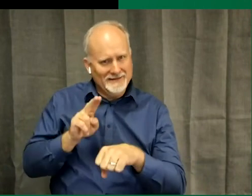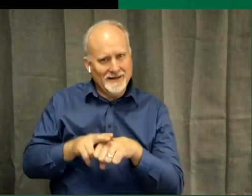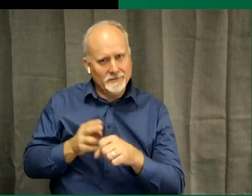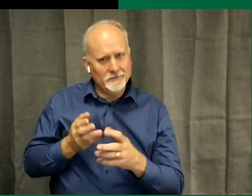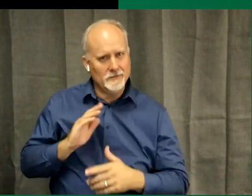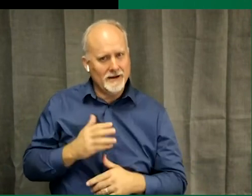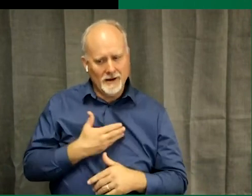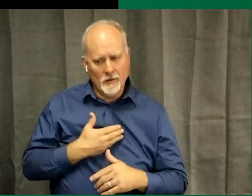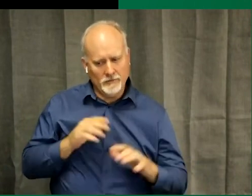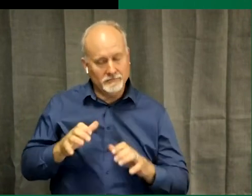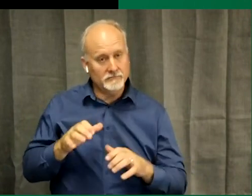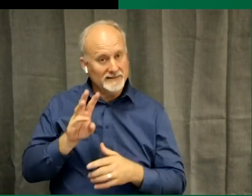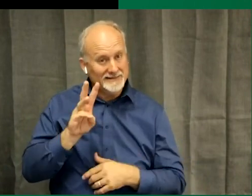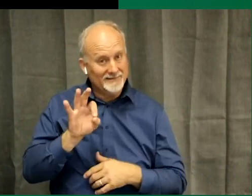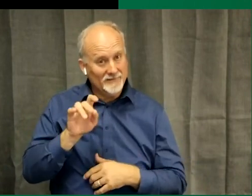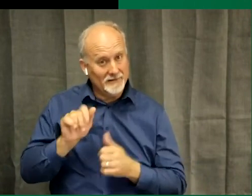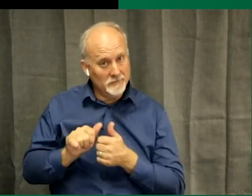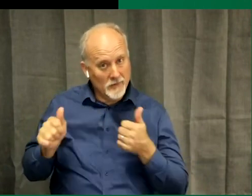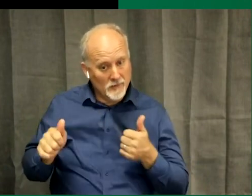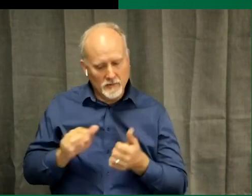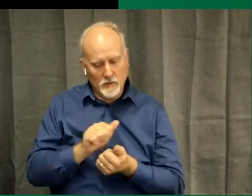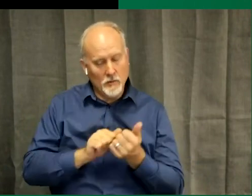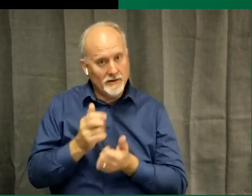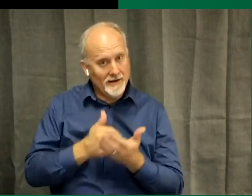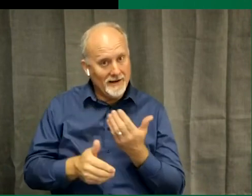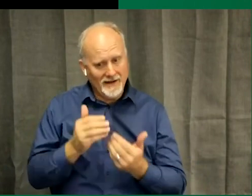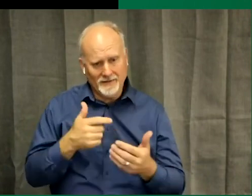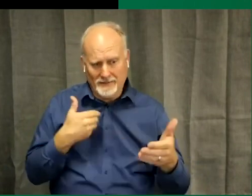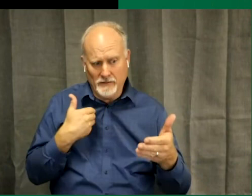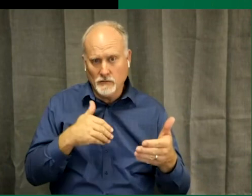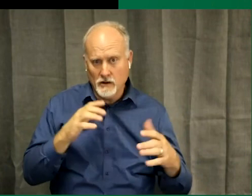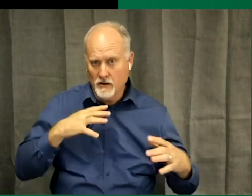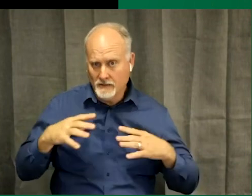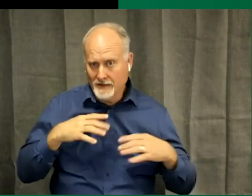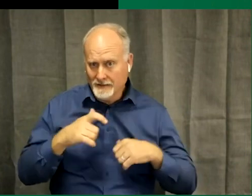staying six feet apart washing our hands as we approach the holiday seasons own responsibility